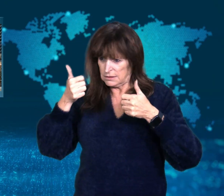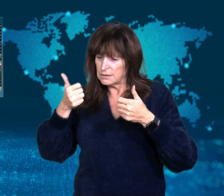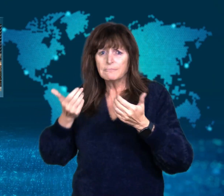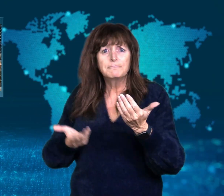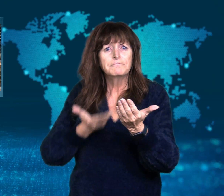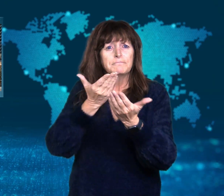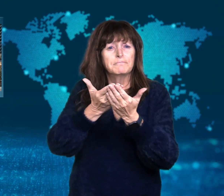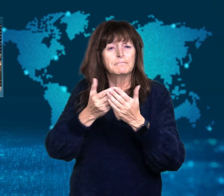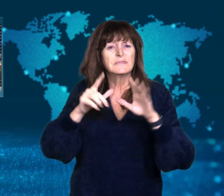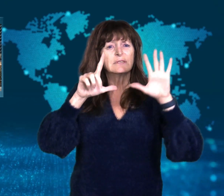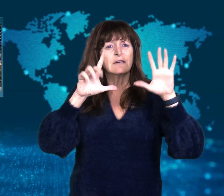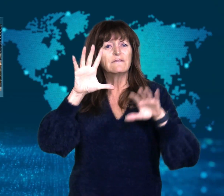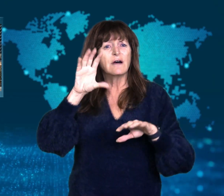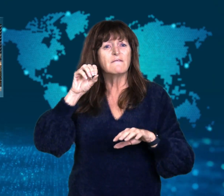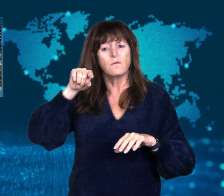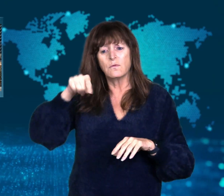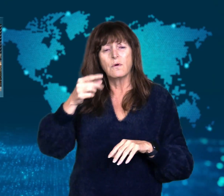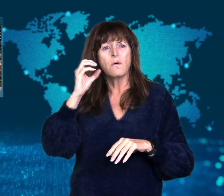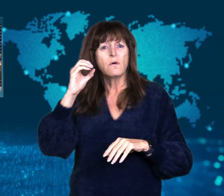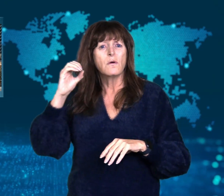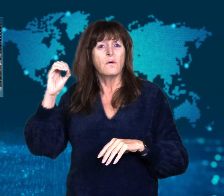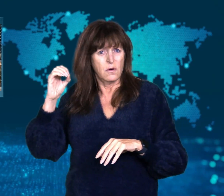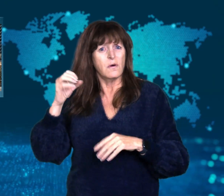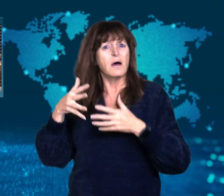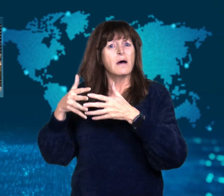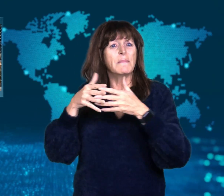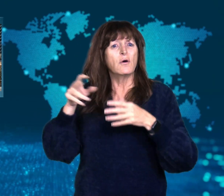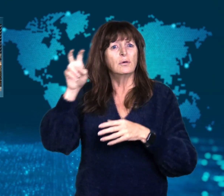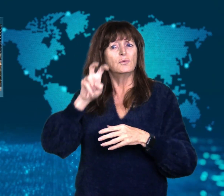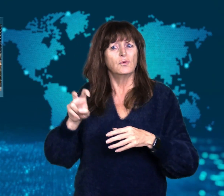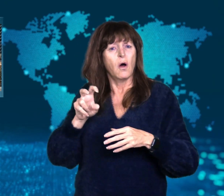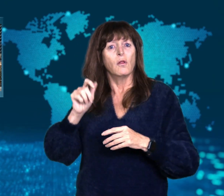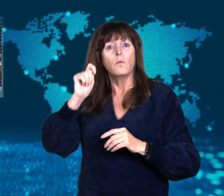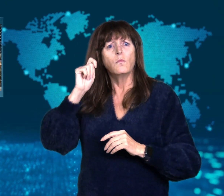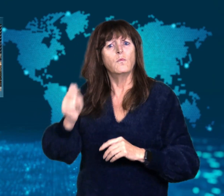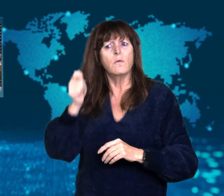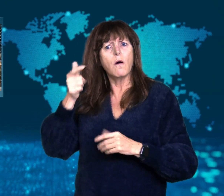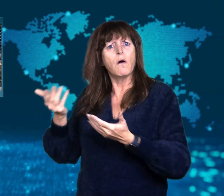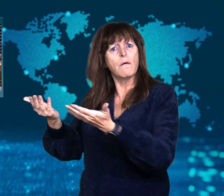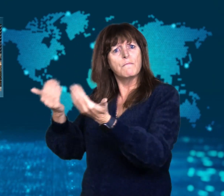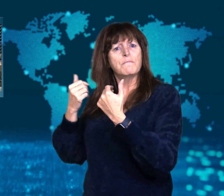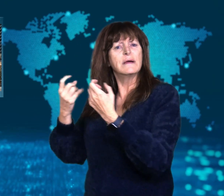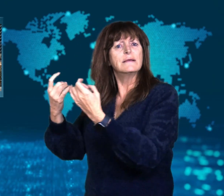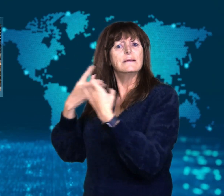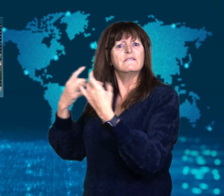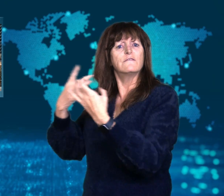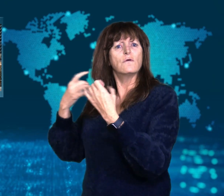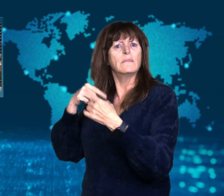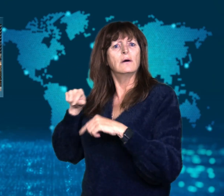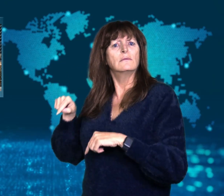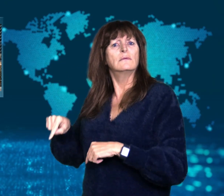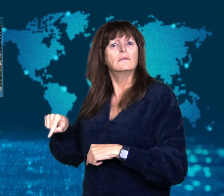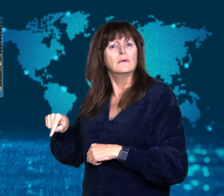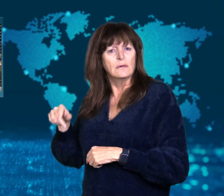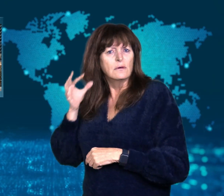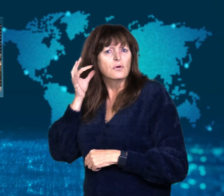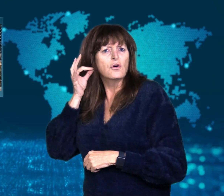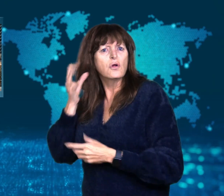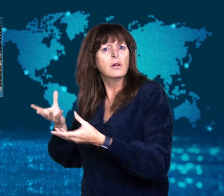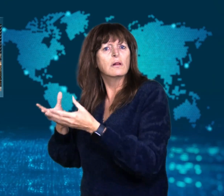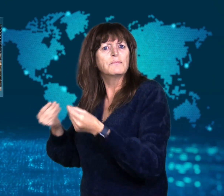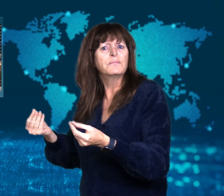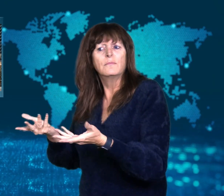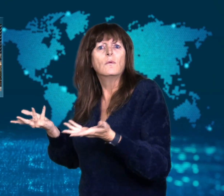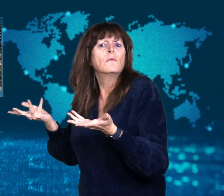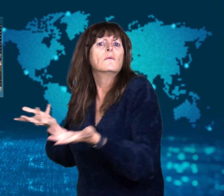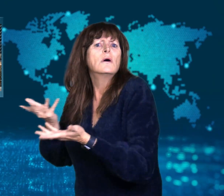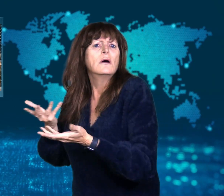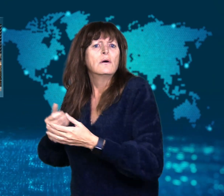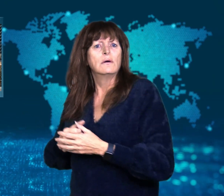Authorities offered a $750,000 USD reward for information on Cleo's whereabouts,